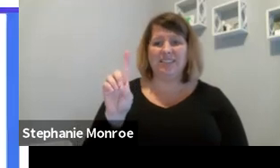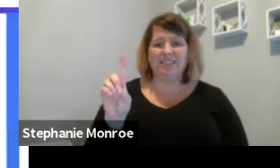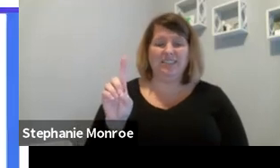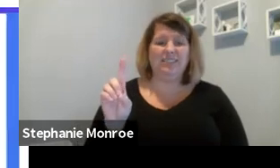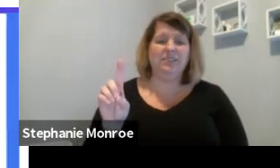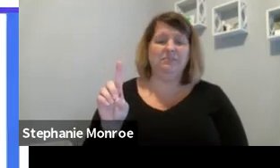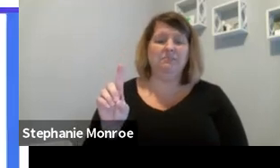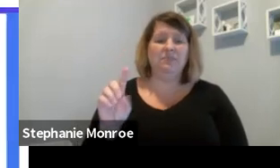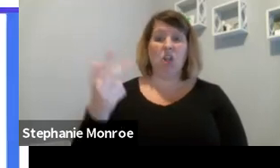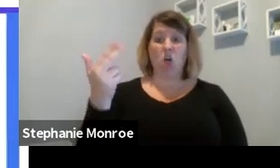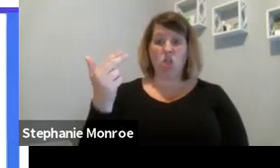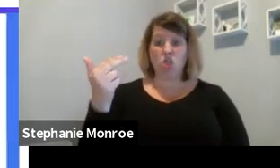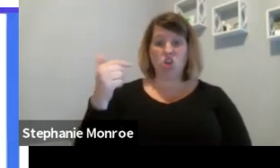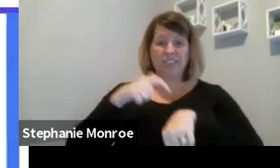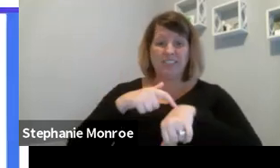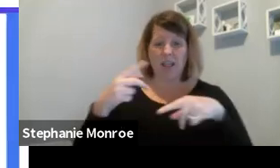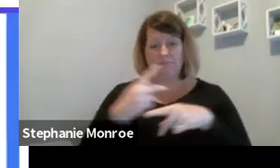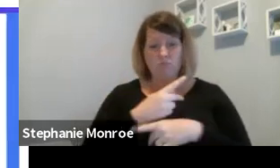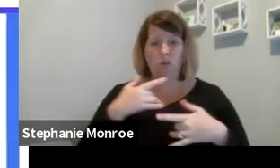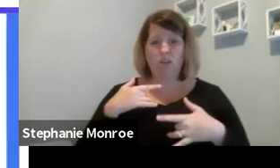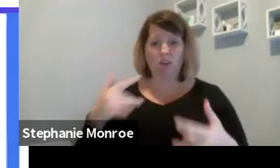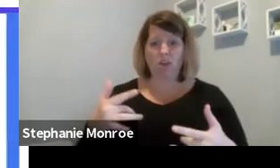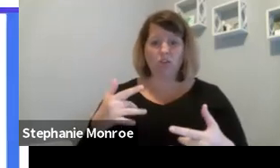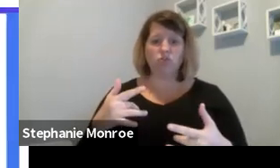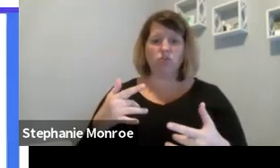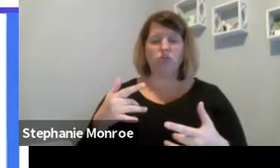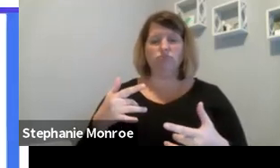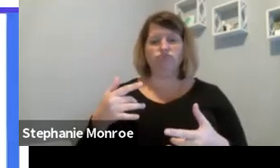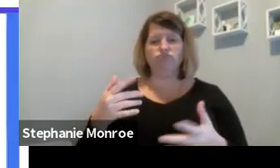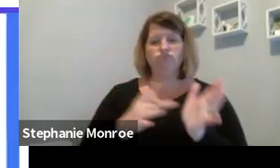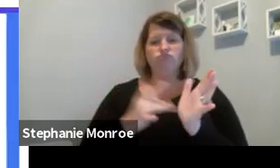13 times more likely to abuse alcohol,